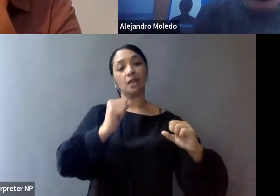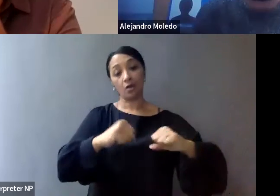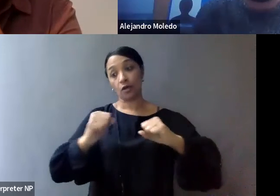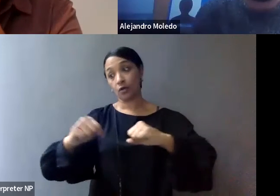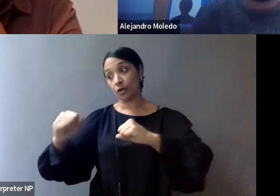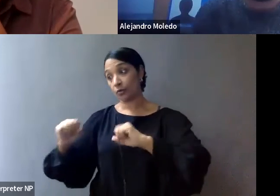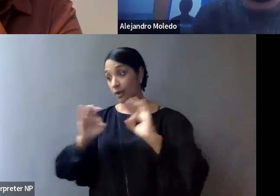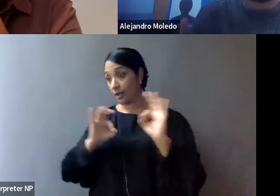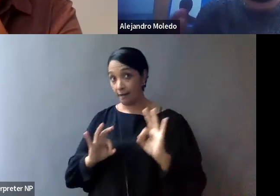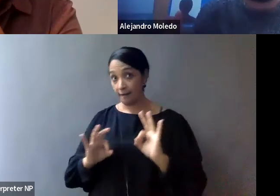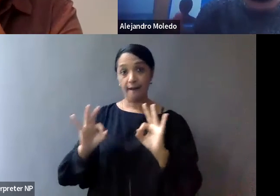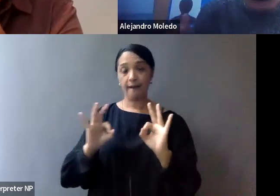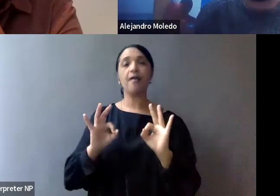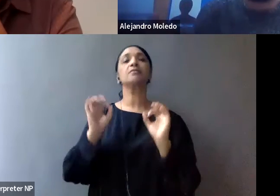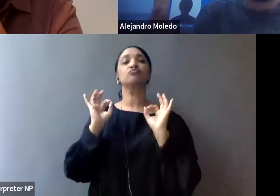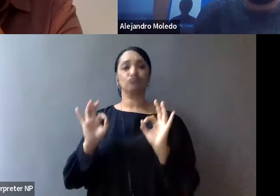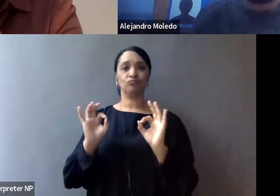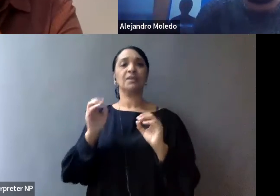It is in itself quite an ambitious project,